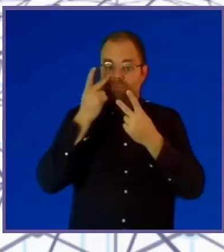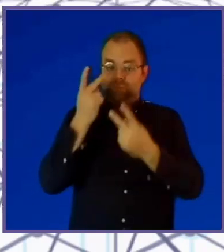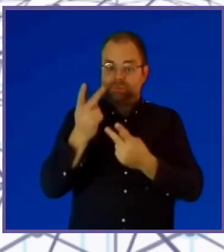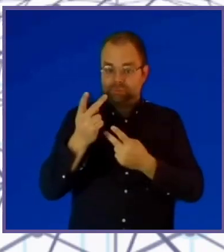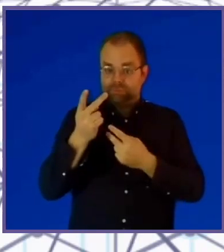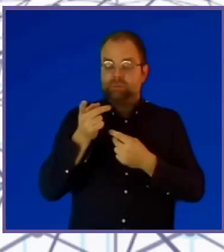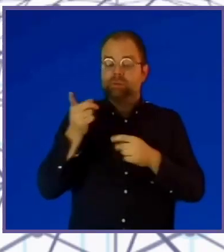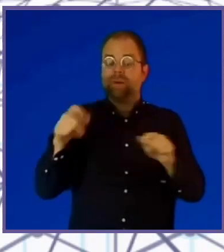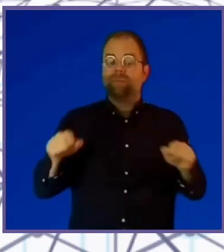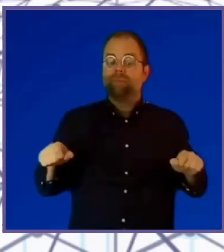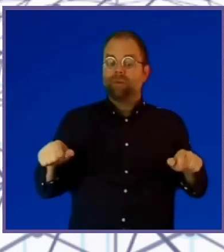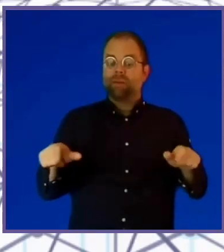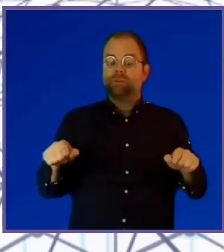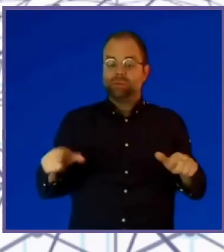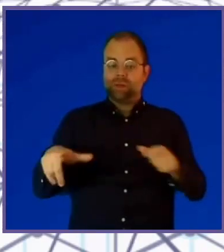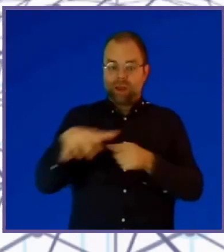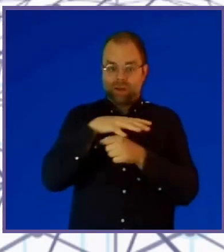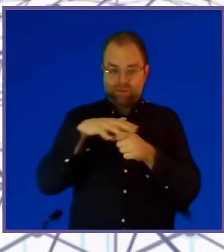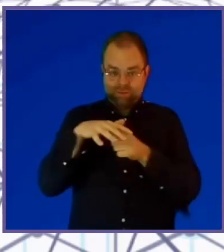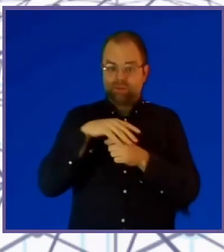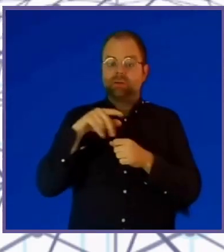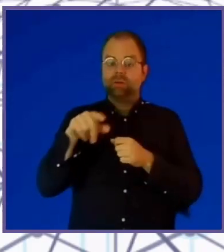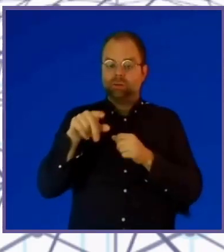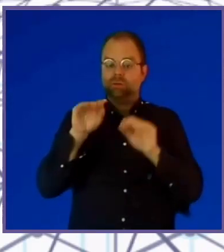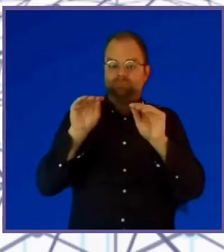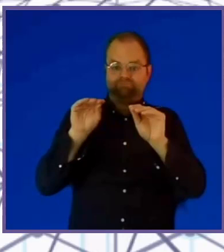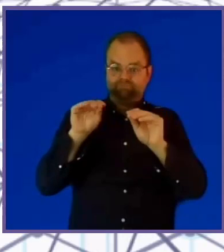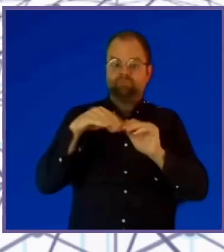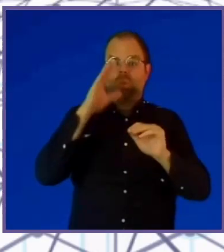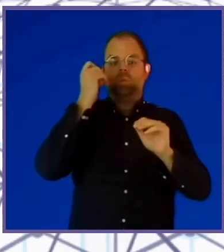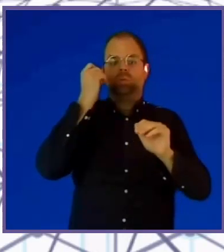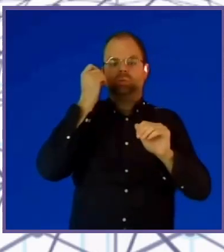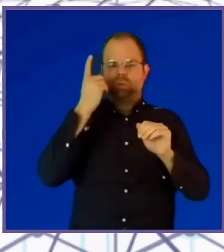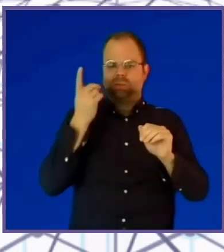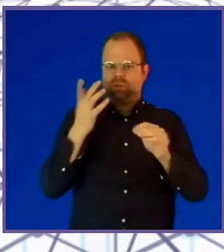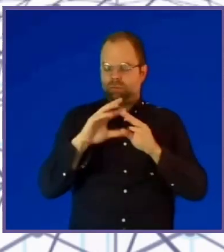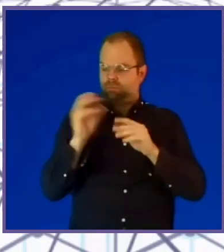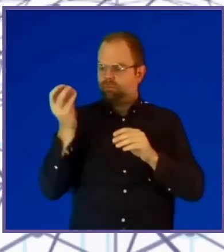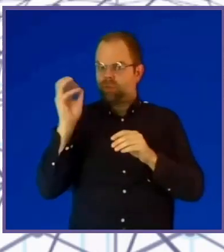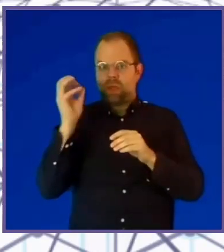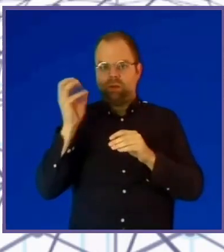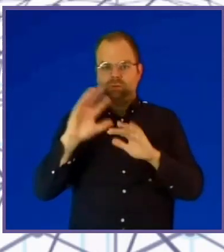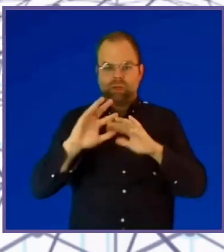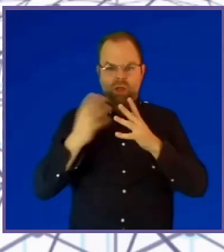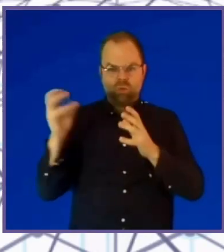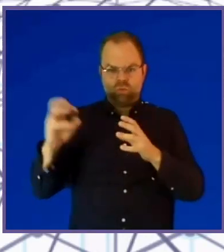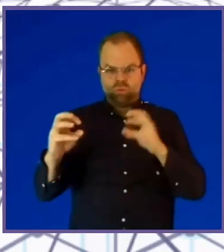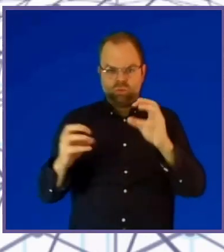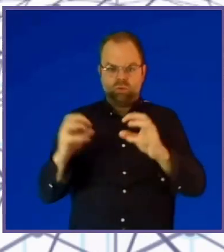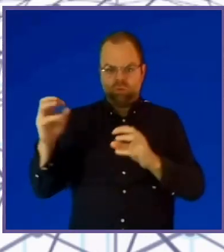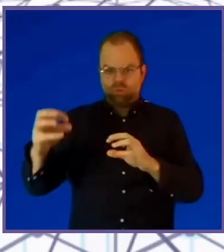These components were plastic parts and they possess very low risk to user, but were very